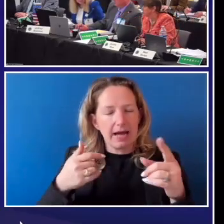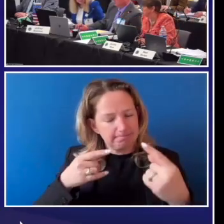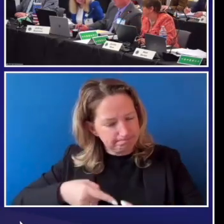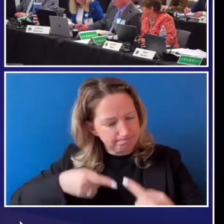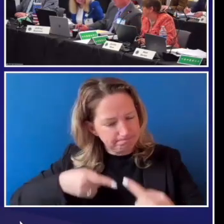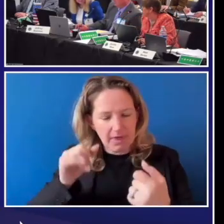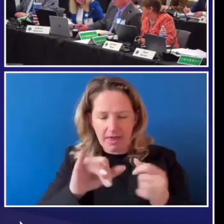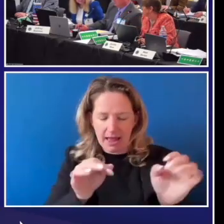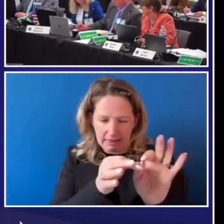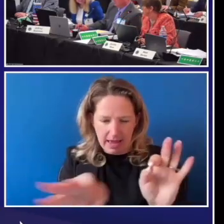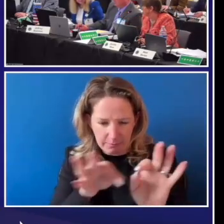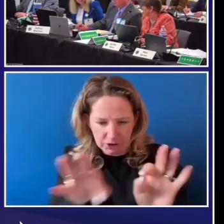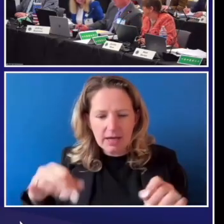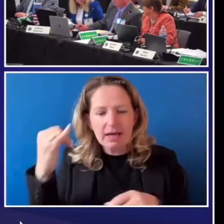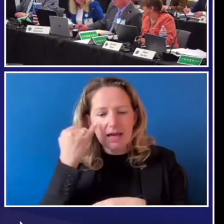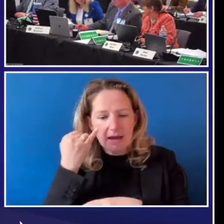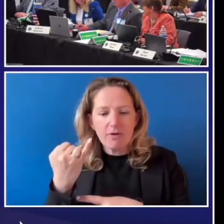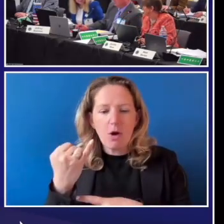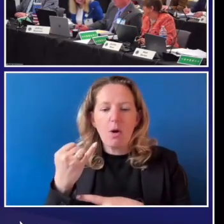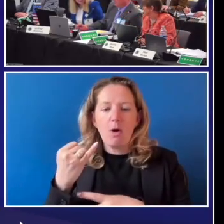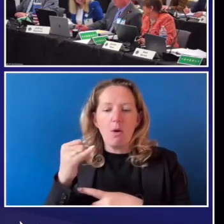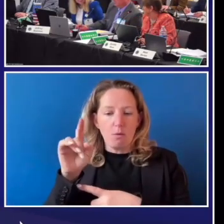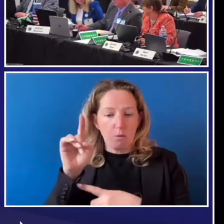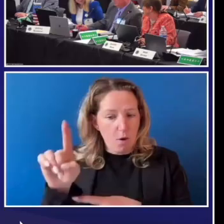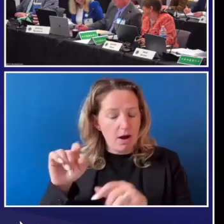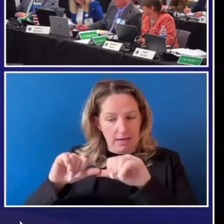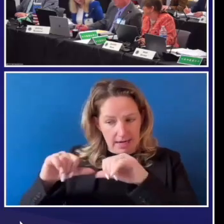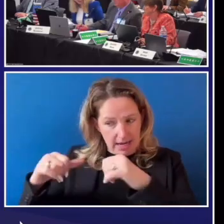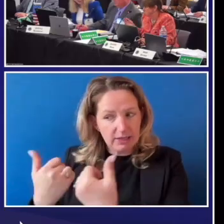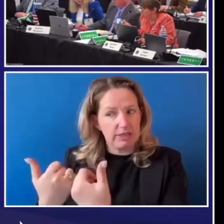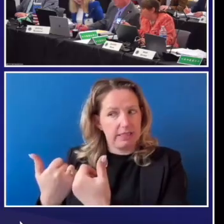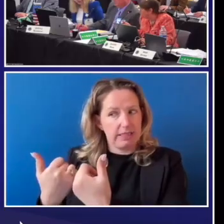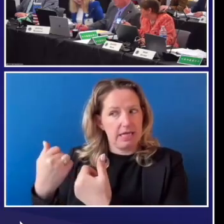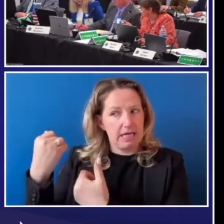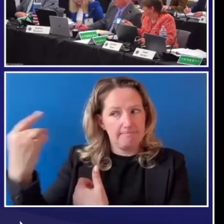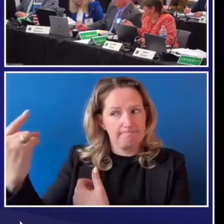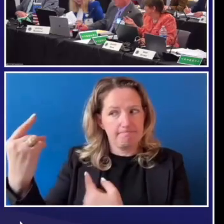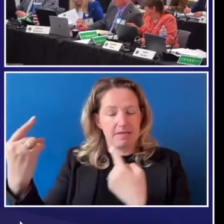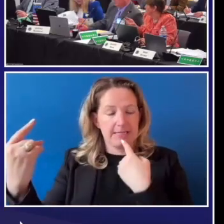agency puts, uh, institution on withdrawal, then the other institution